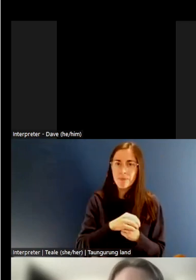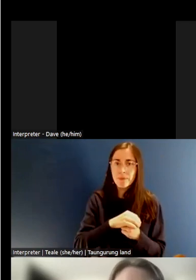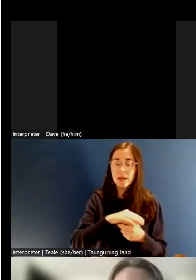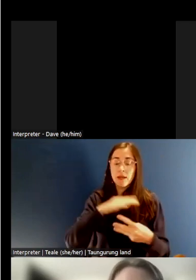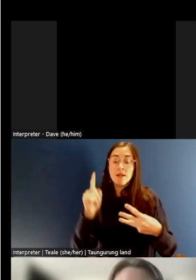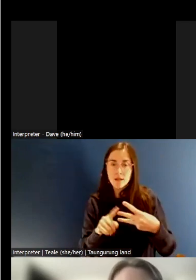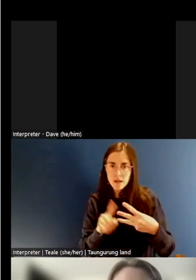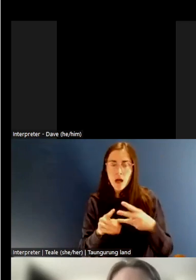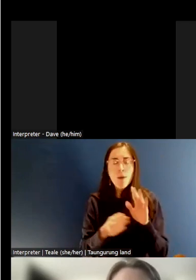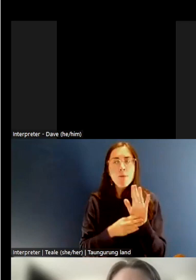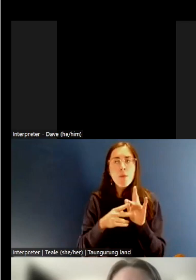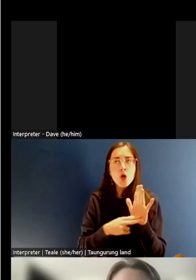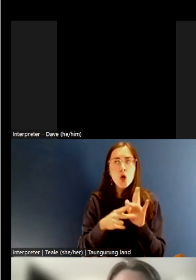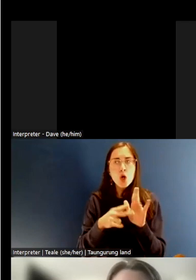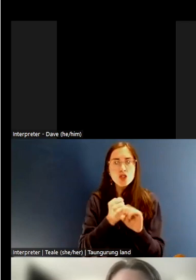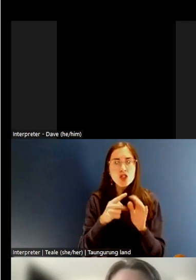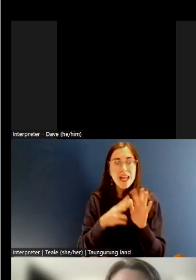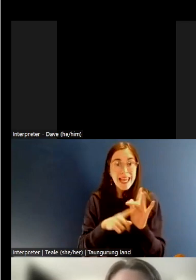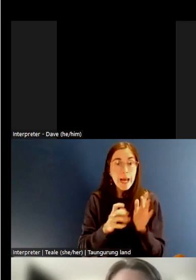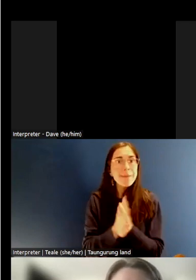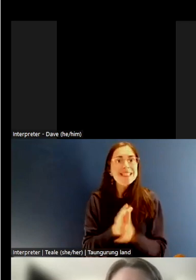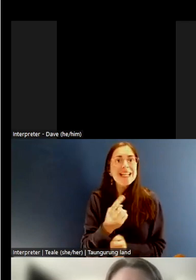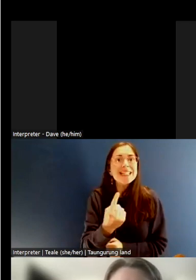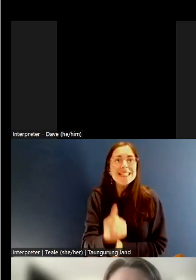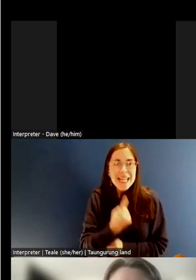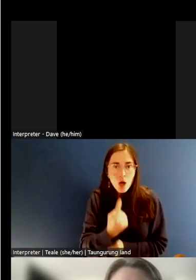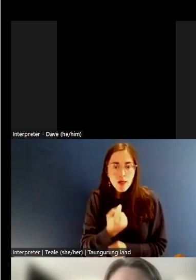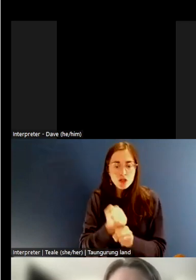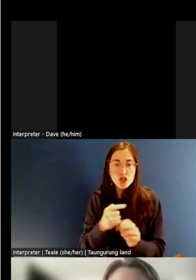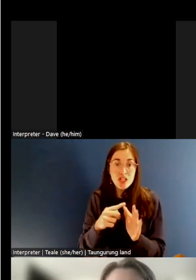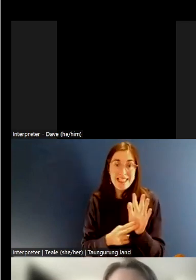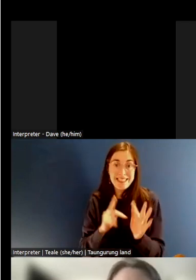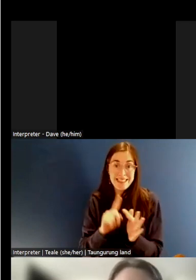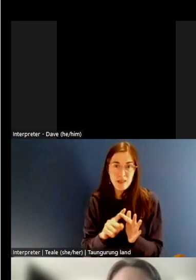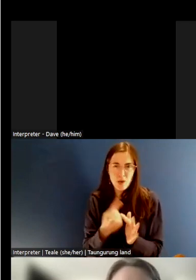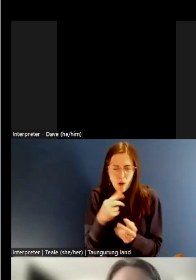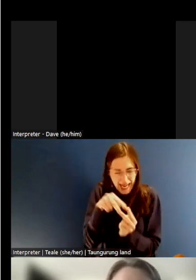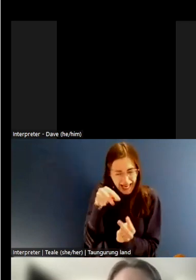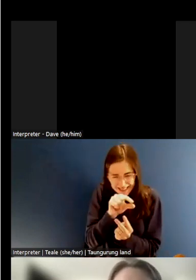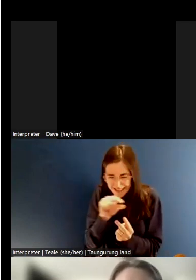and that's related to single genes. And then there's what's called multifactorial.